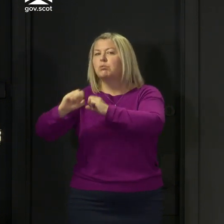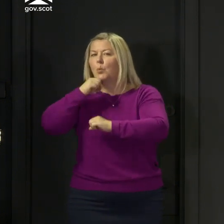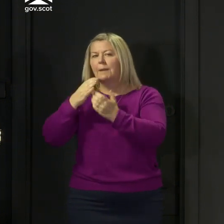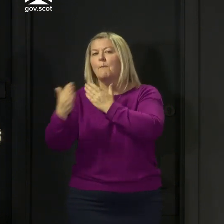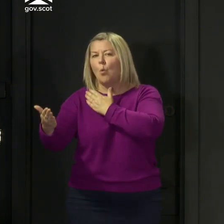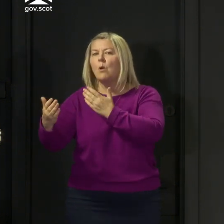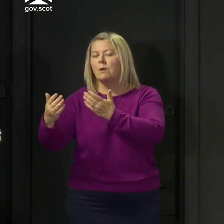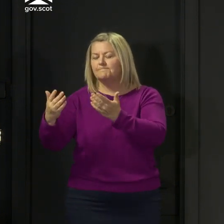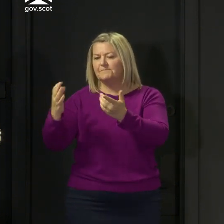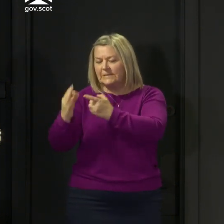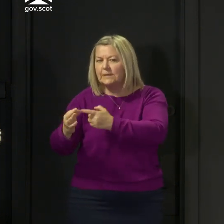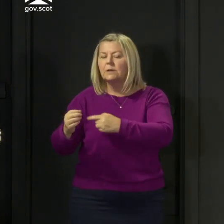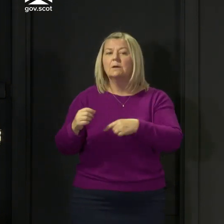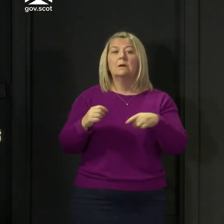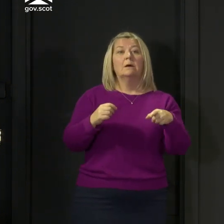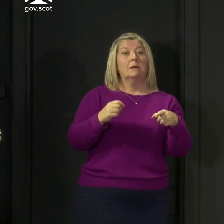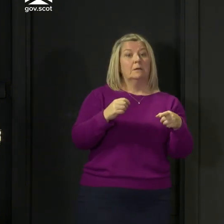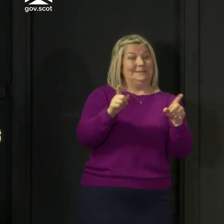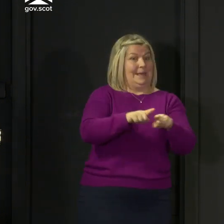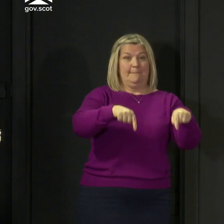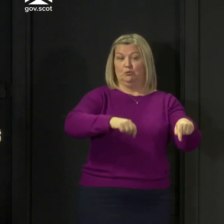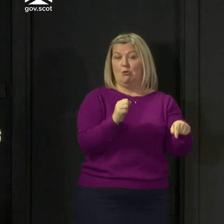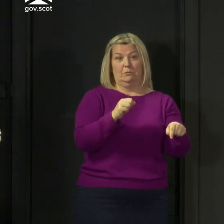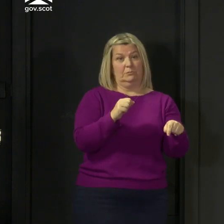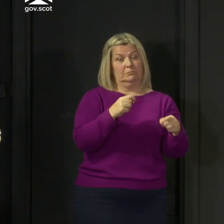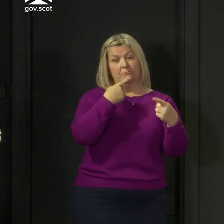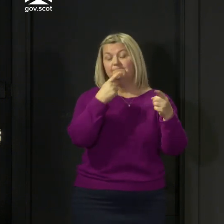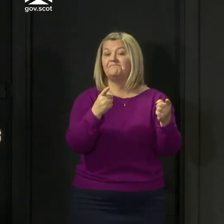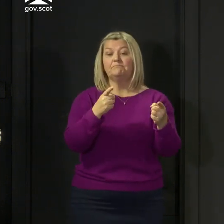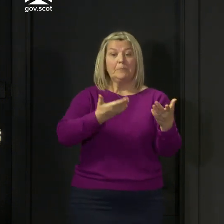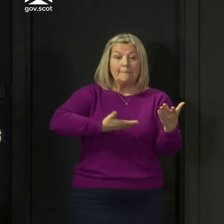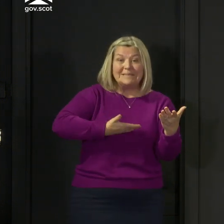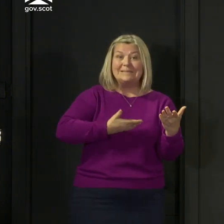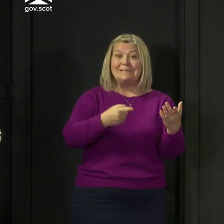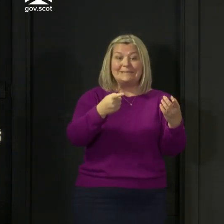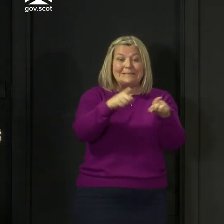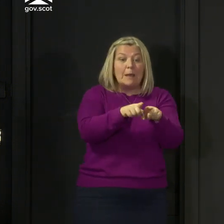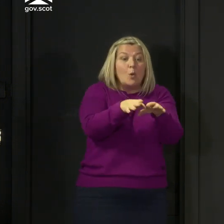to businesses that have not been operational so far, that we are not encouraging you to